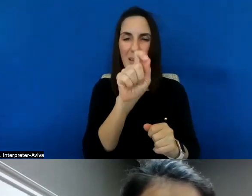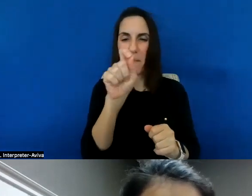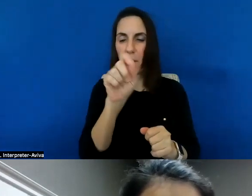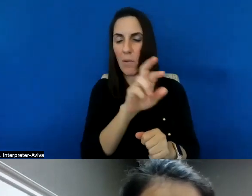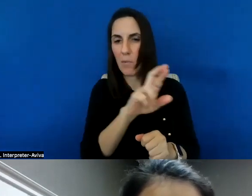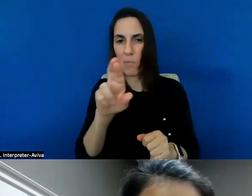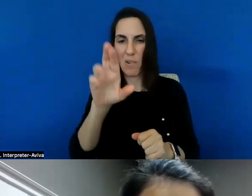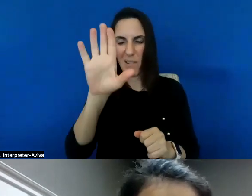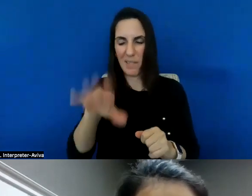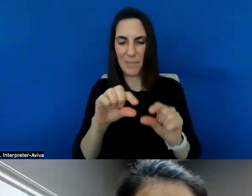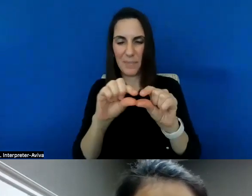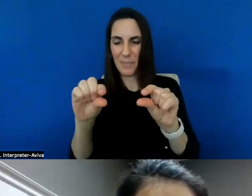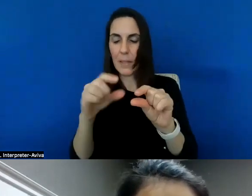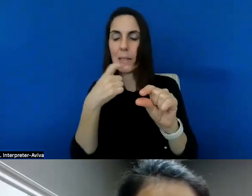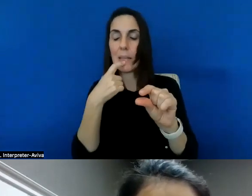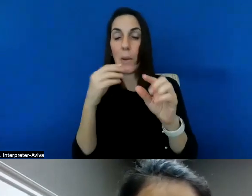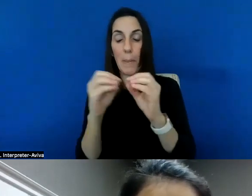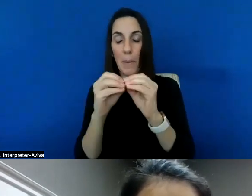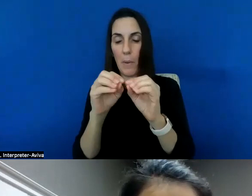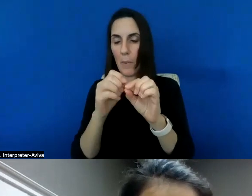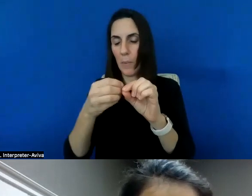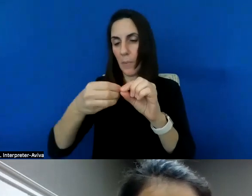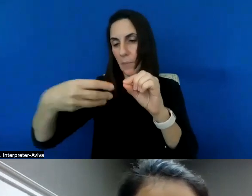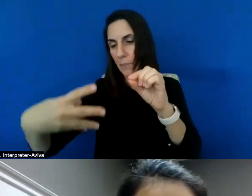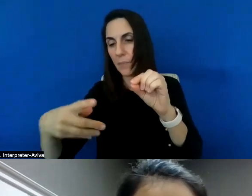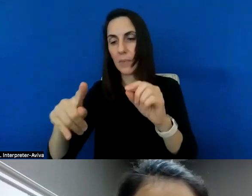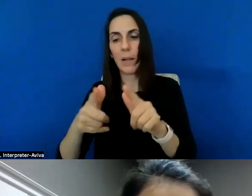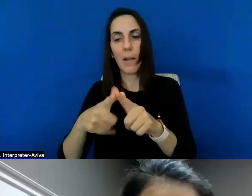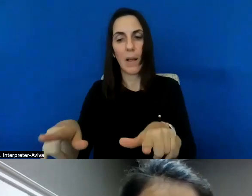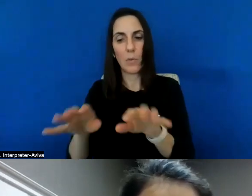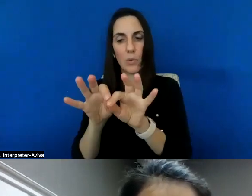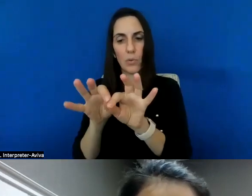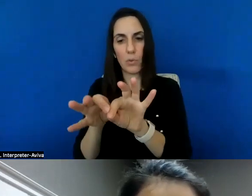11:05:24 That's say more. There you choose language, interpretation you to Spanish, and